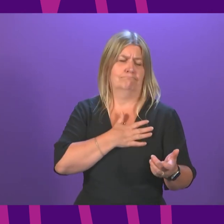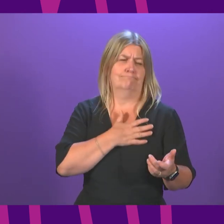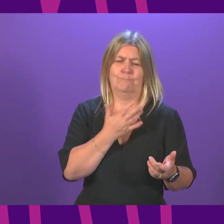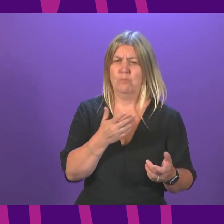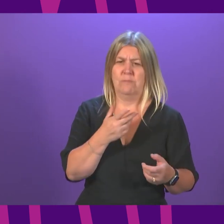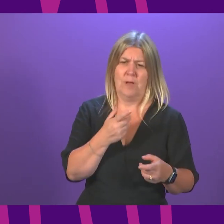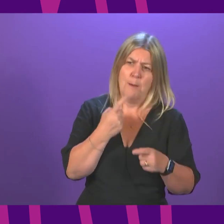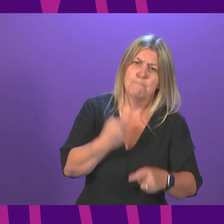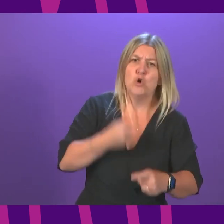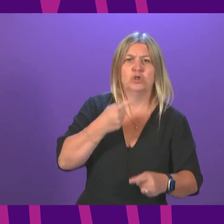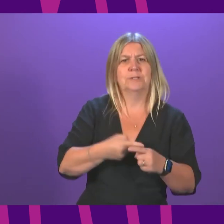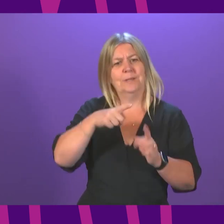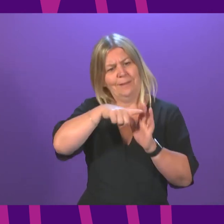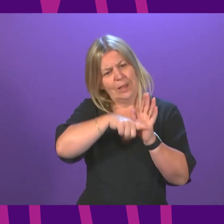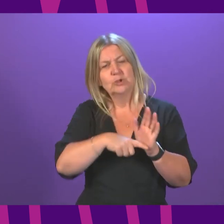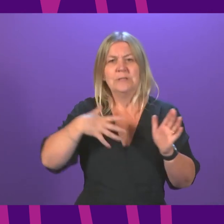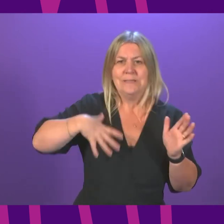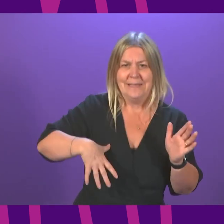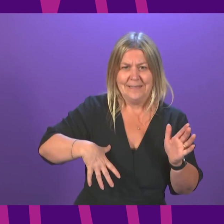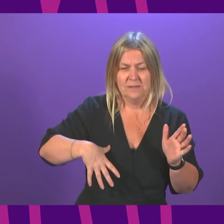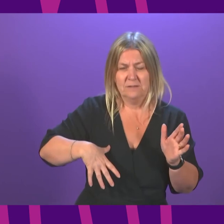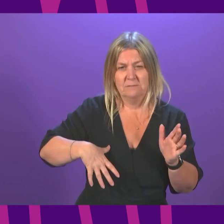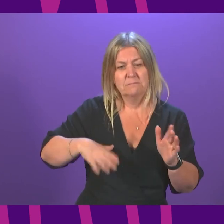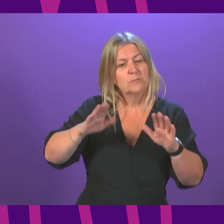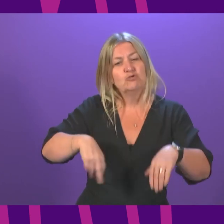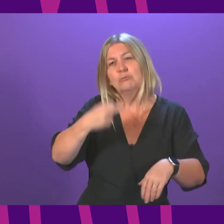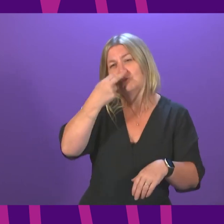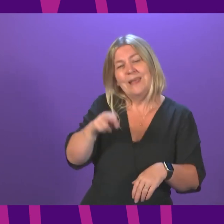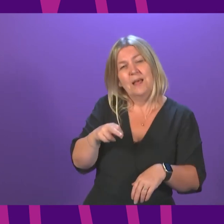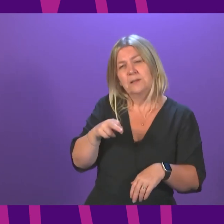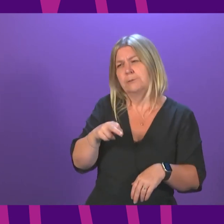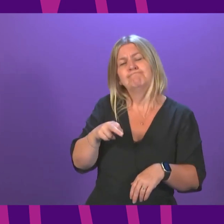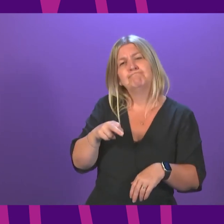and whether the regulations that are to continue will last only as long as is necessary. I believe so.